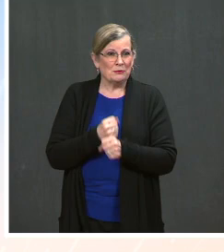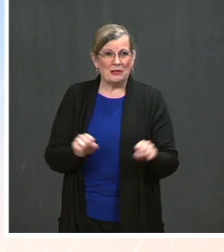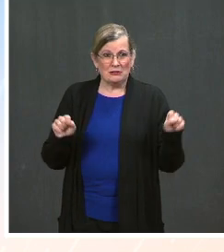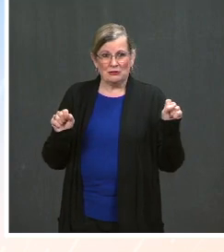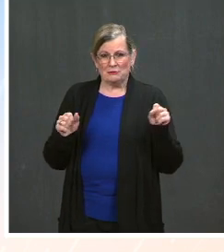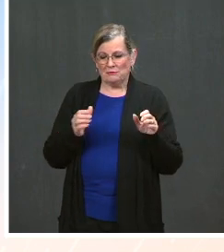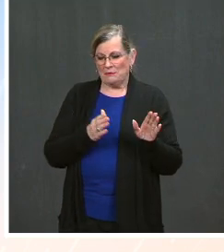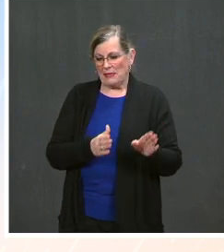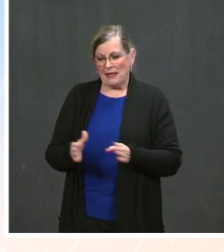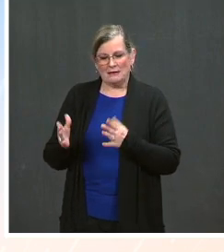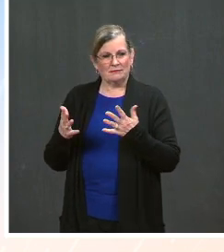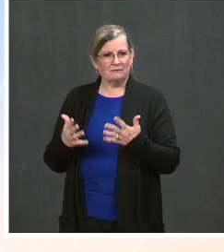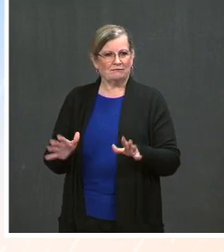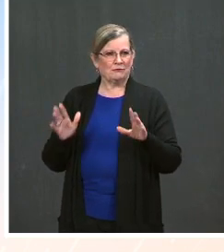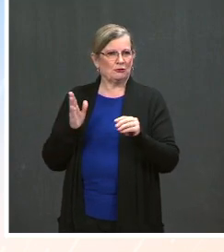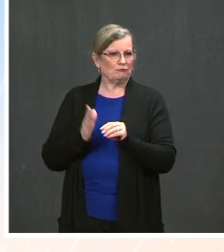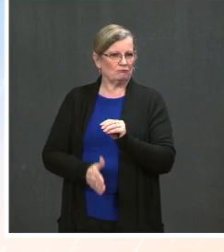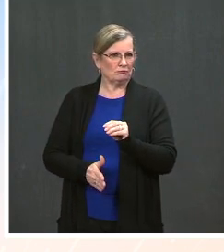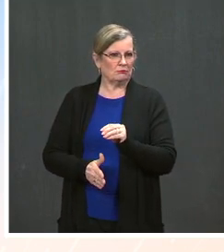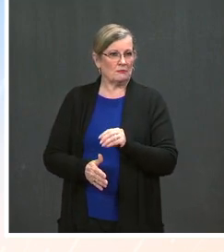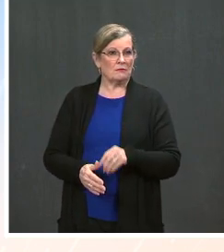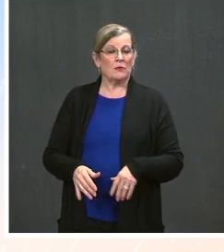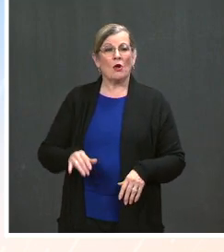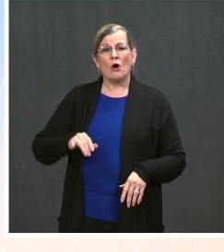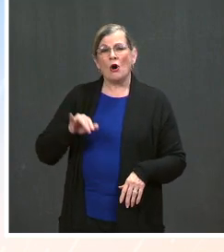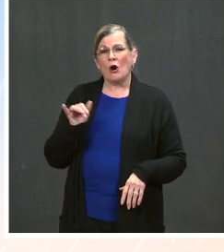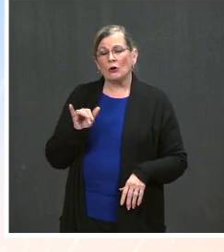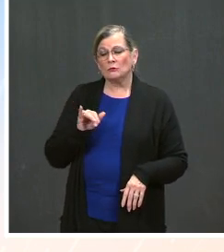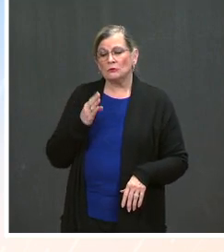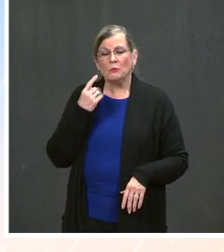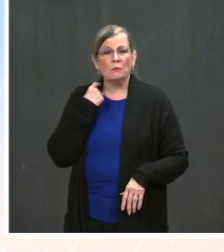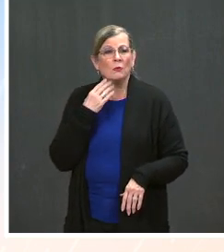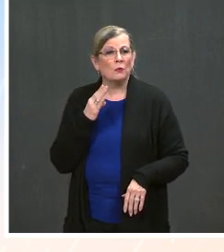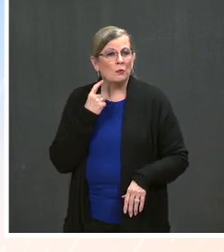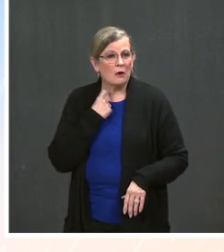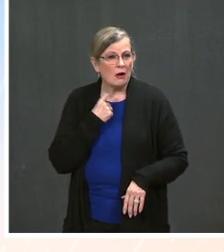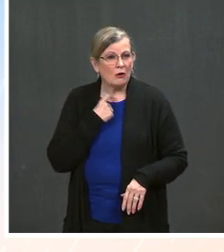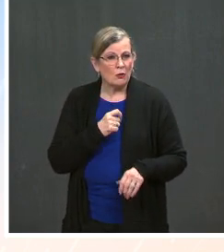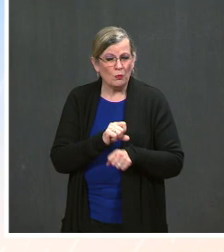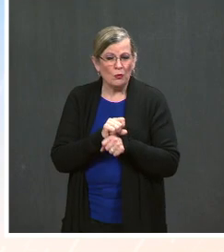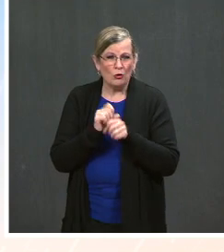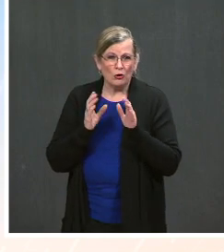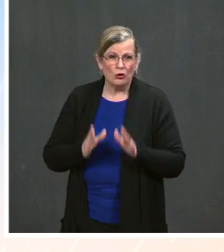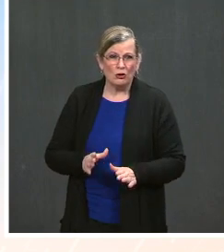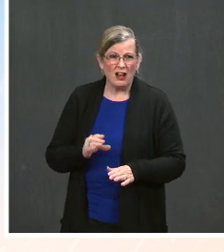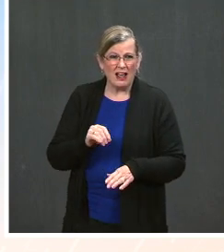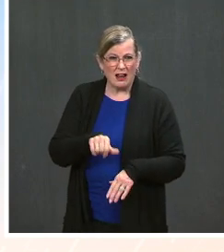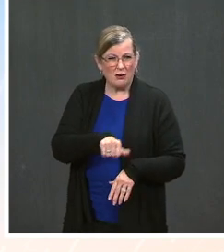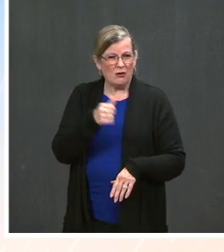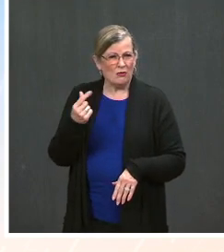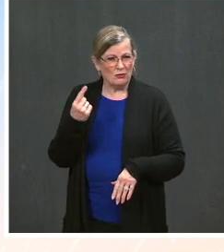who are going to benefit from this plan. According to another report from Georgetown University's Center on Education and the Workforce,